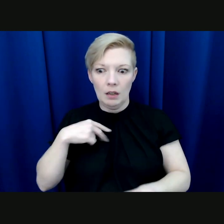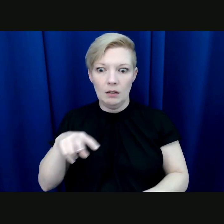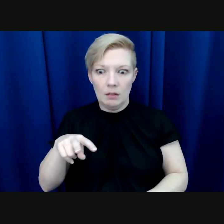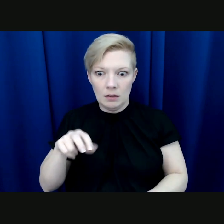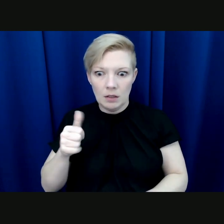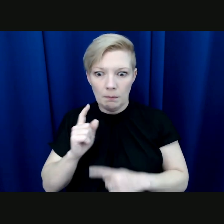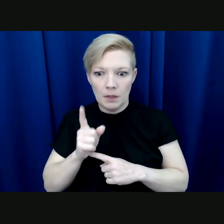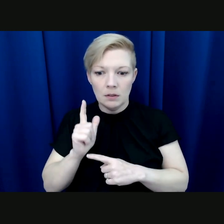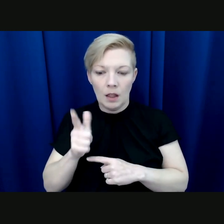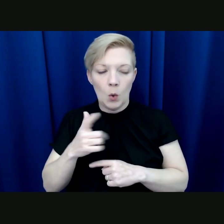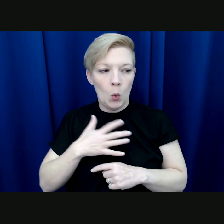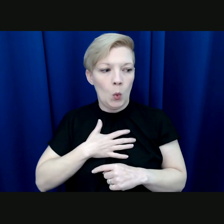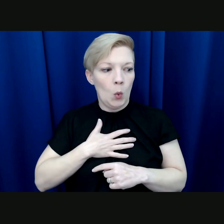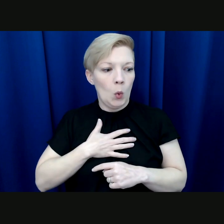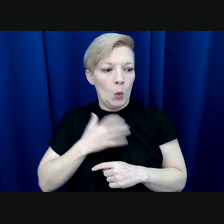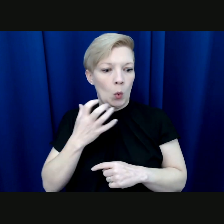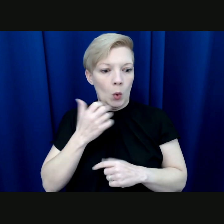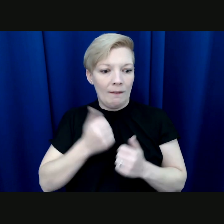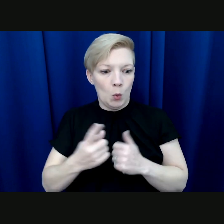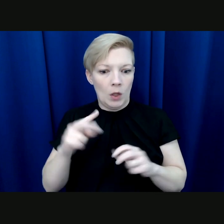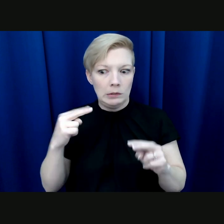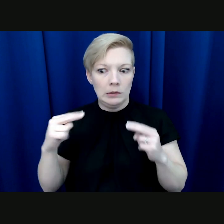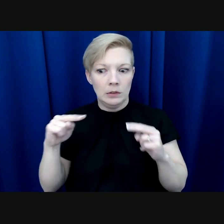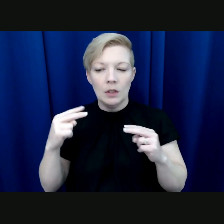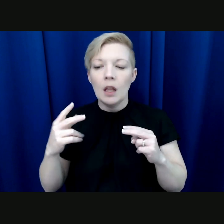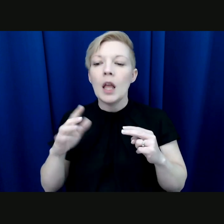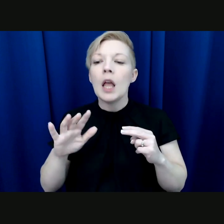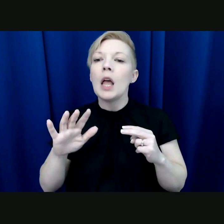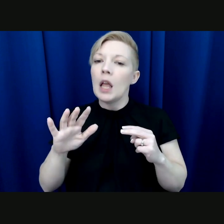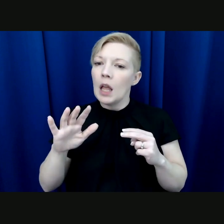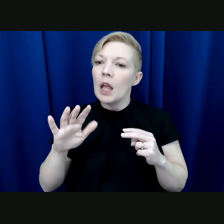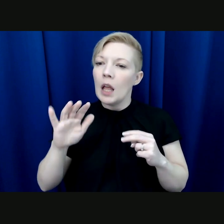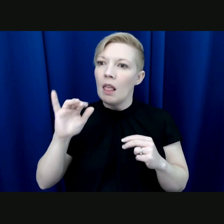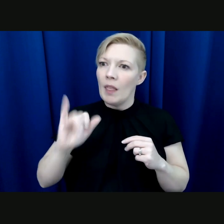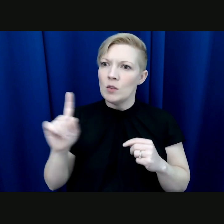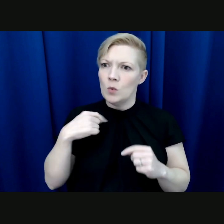but it literally changed the geography of coastal New Jersey